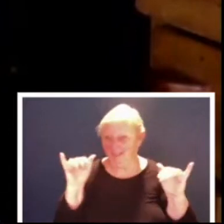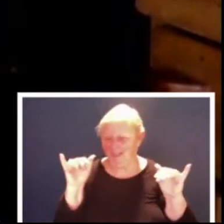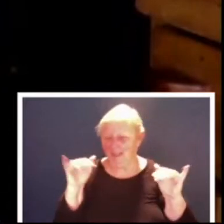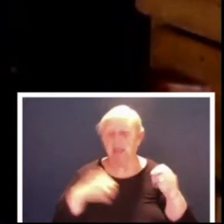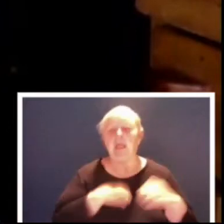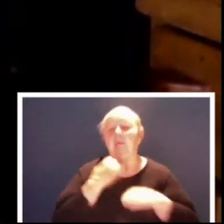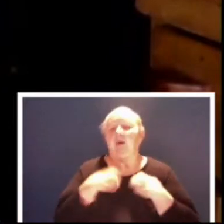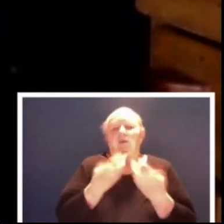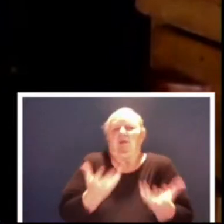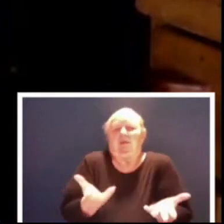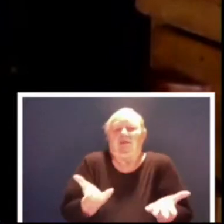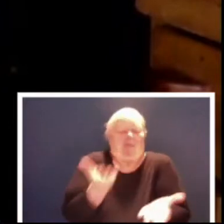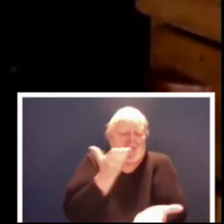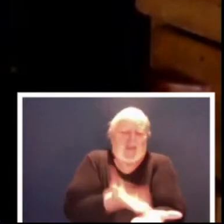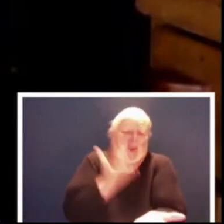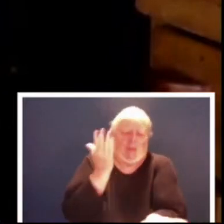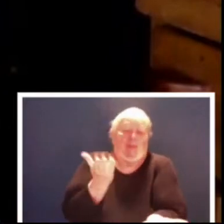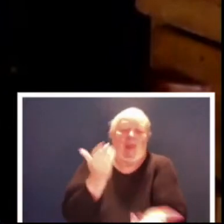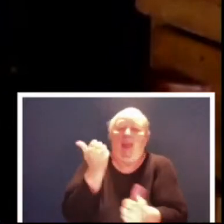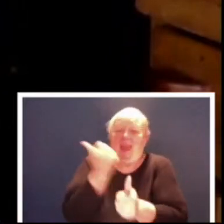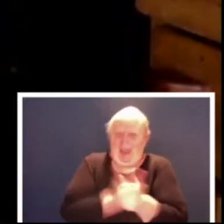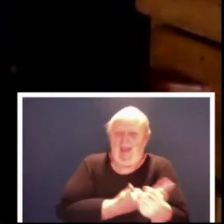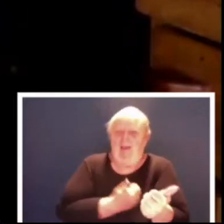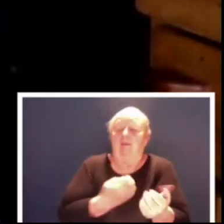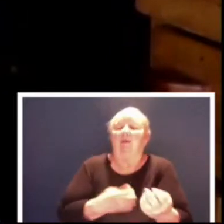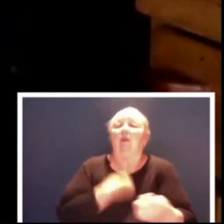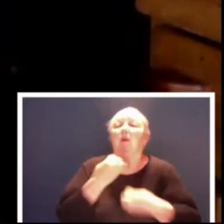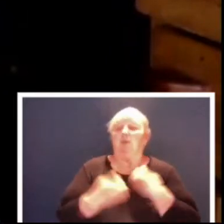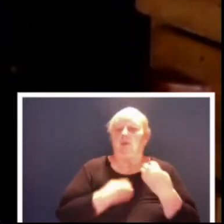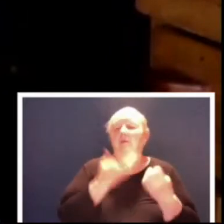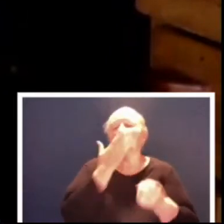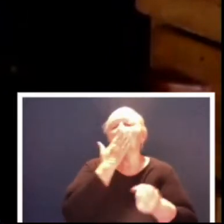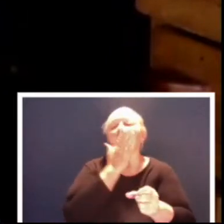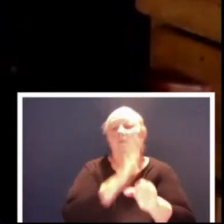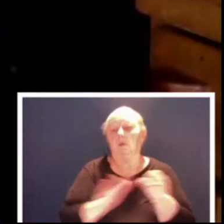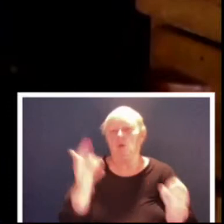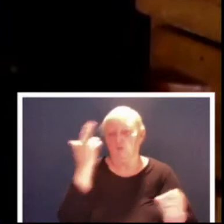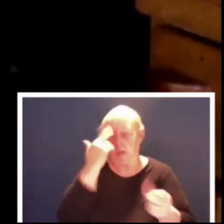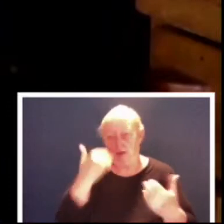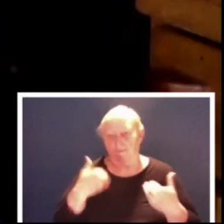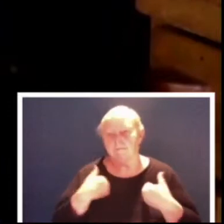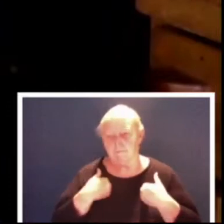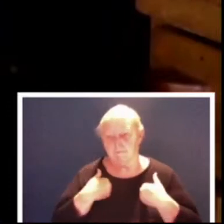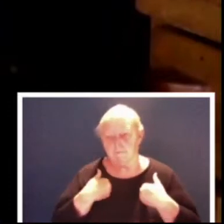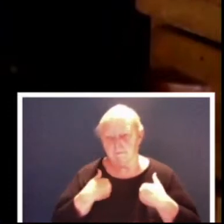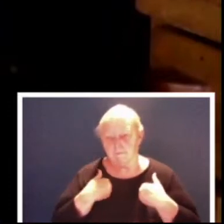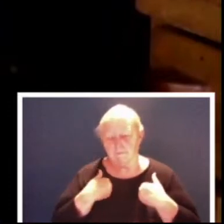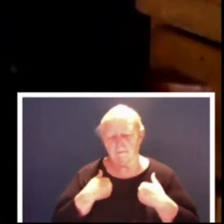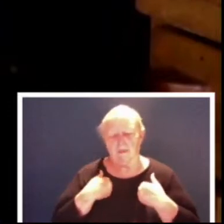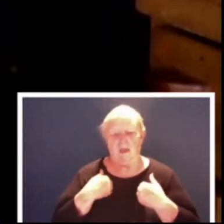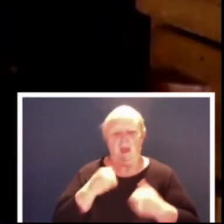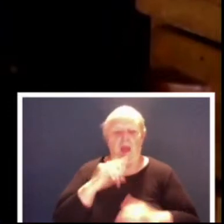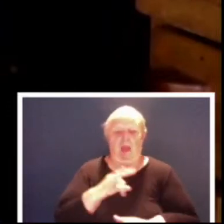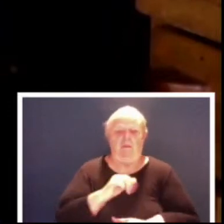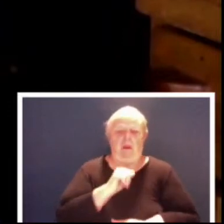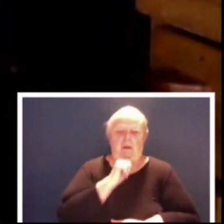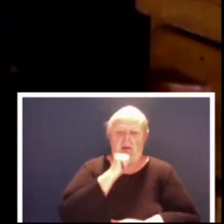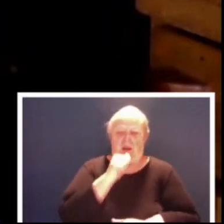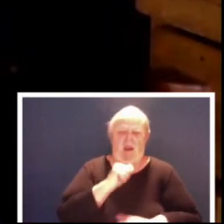And every emotion has its place and it would just be weird, right, if you were not grieving in a particular situation.